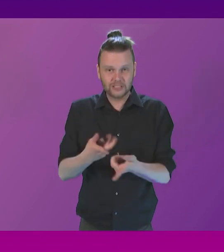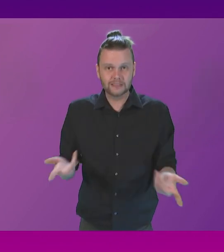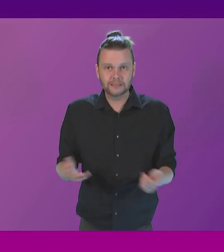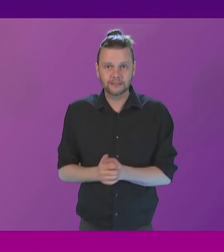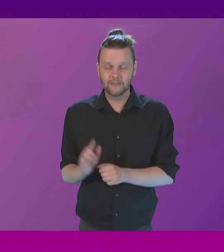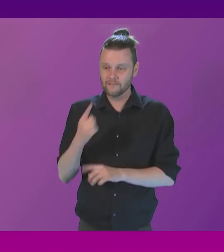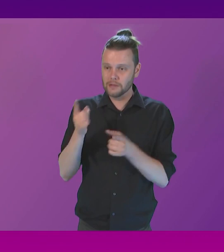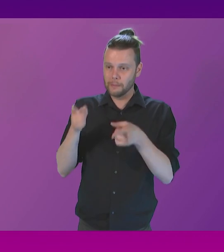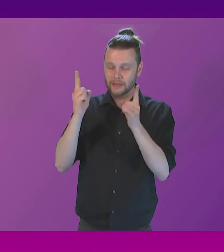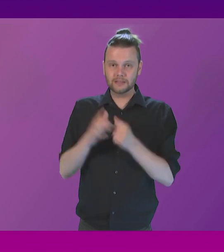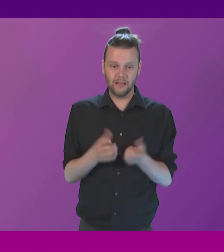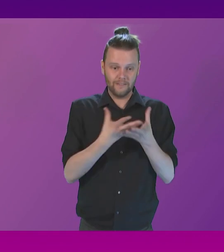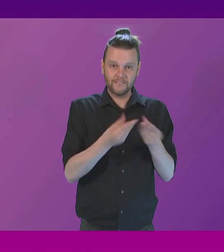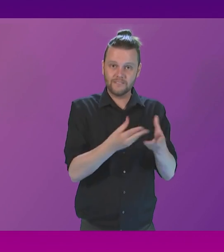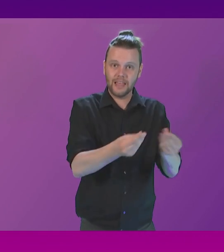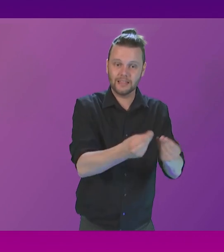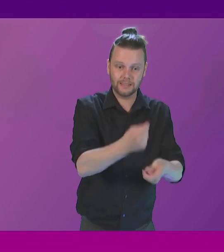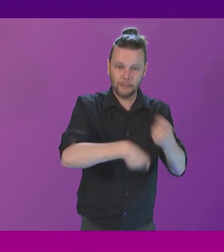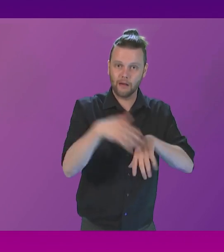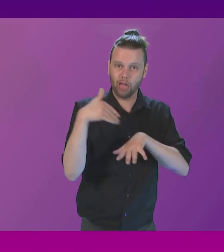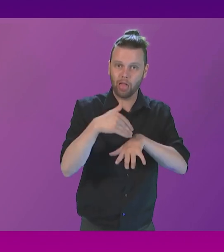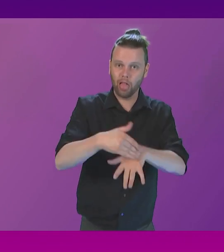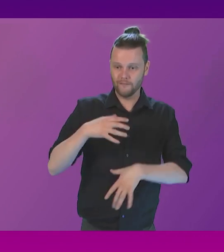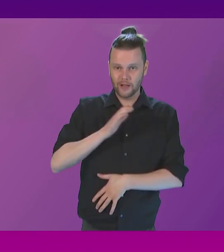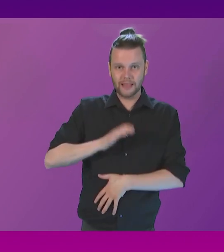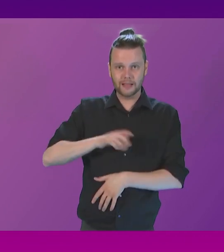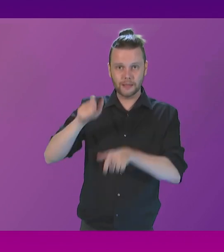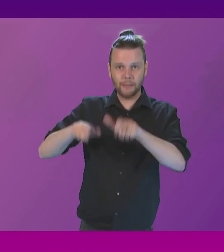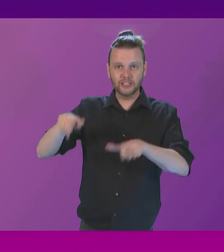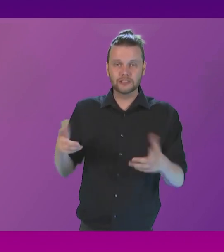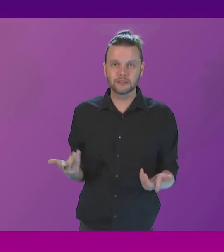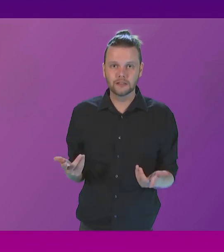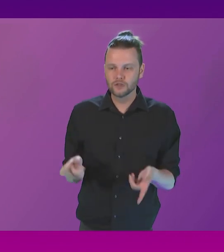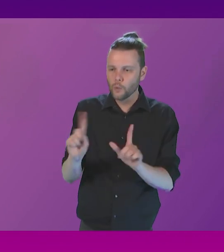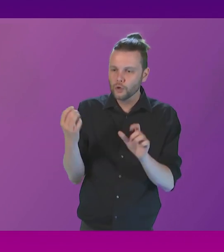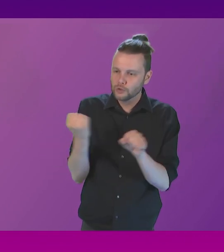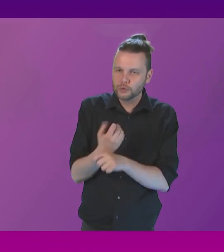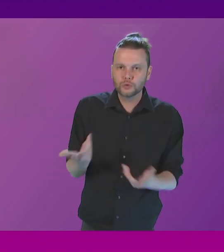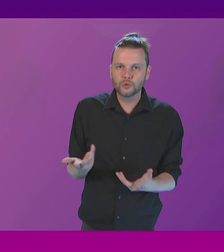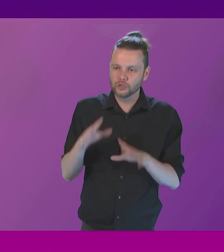Having such vacancies causes harm to cancer patients. What exactly will the First Minister do to stop that?